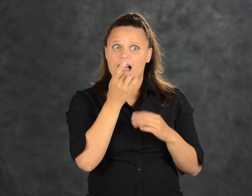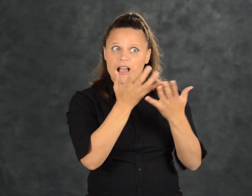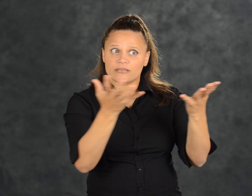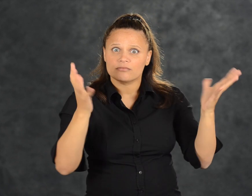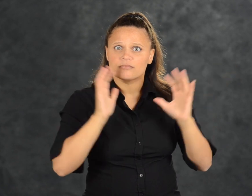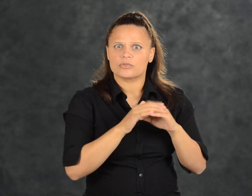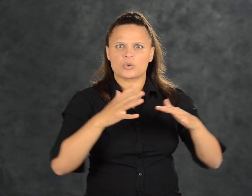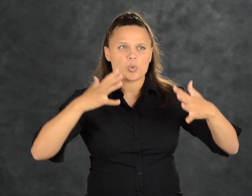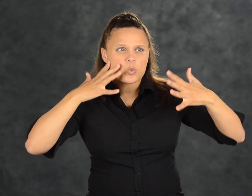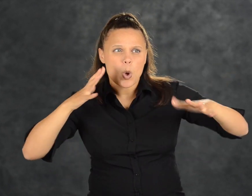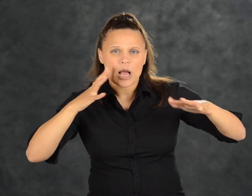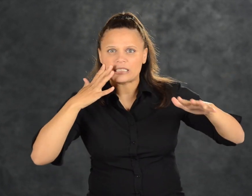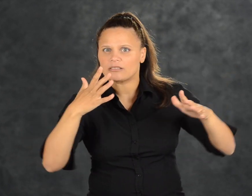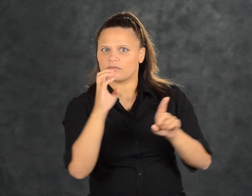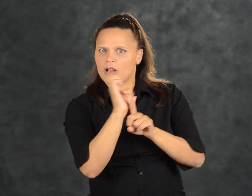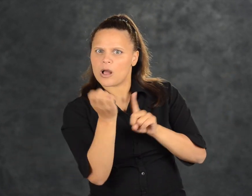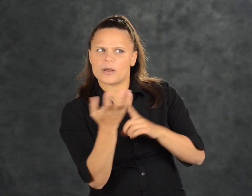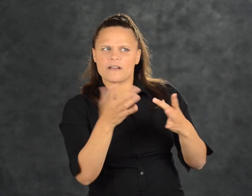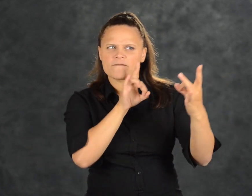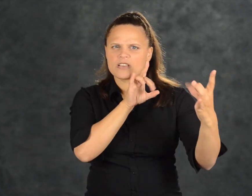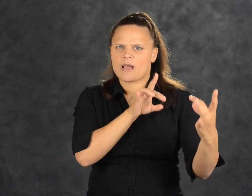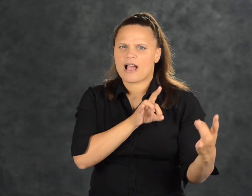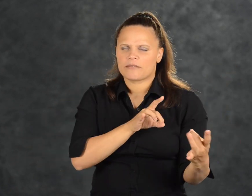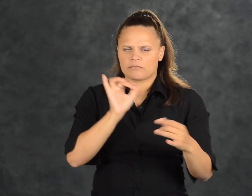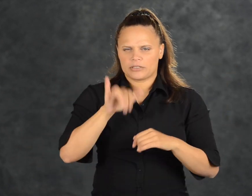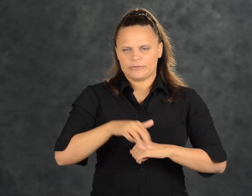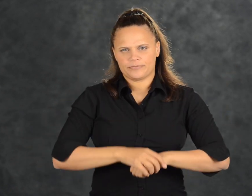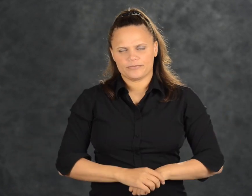or environmental changes to the sound and lighting in the classroom.